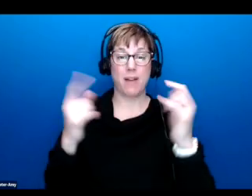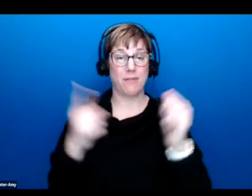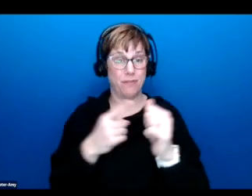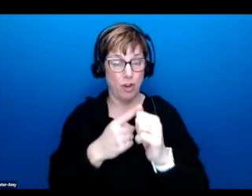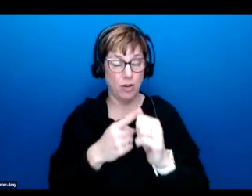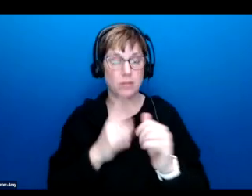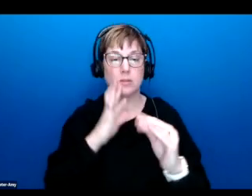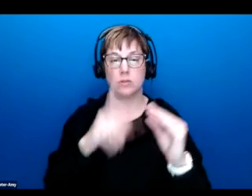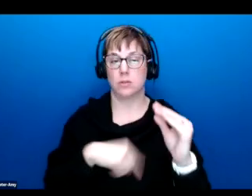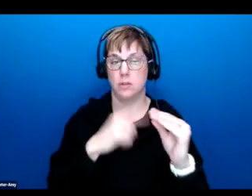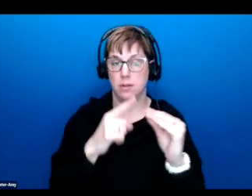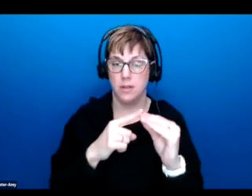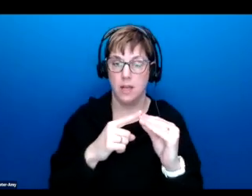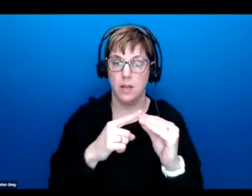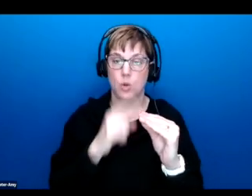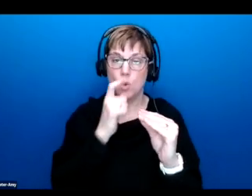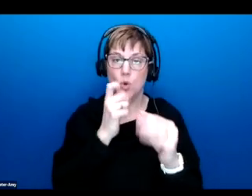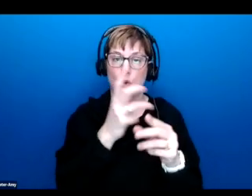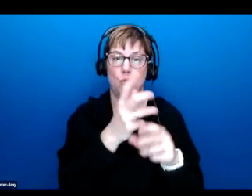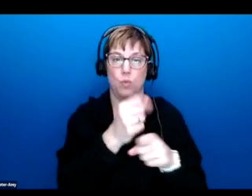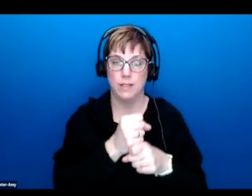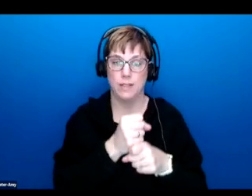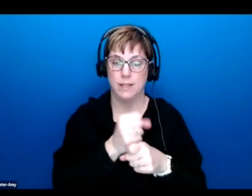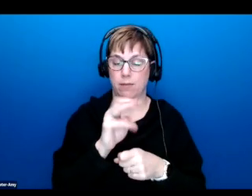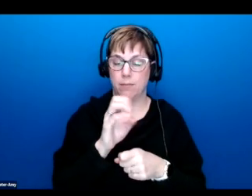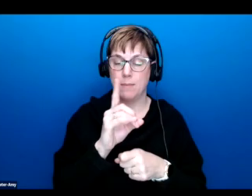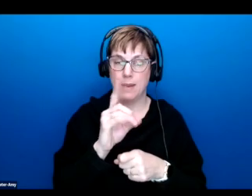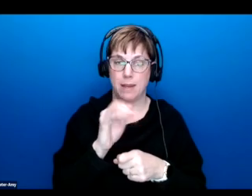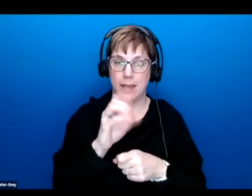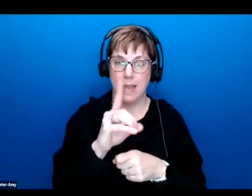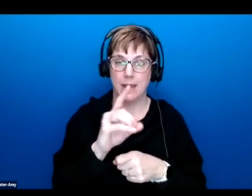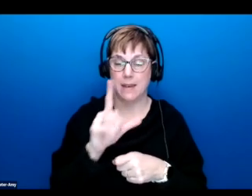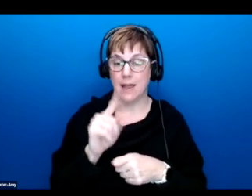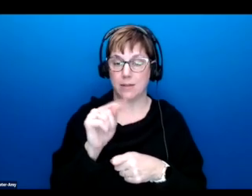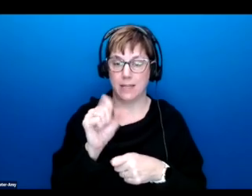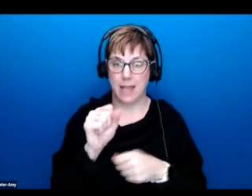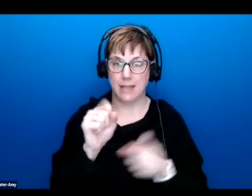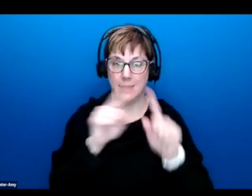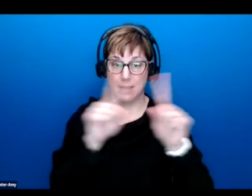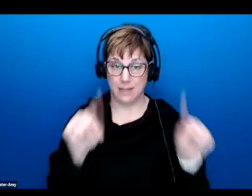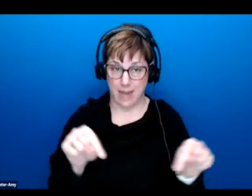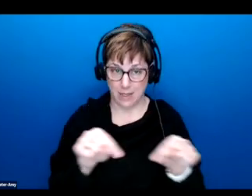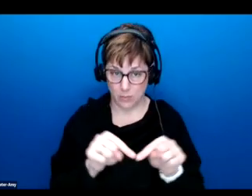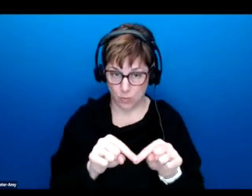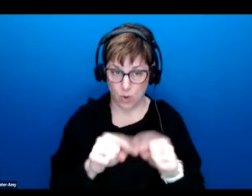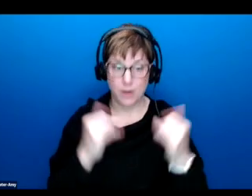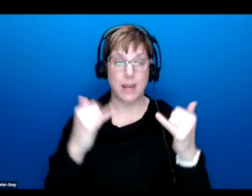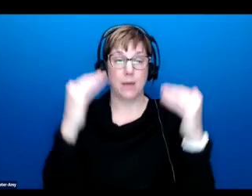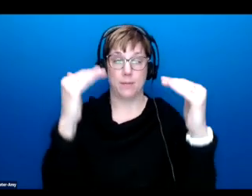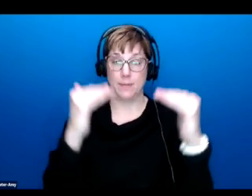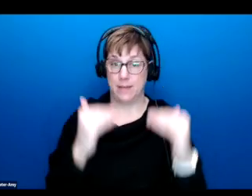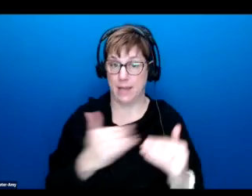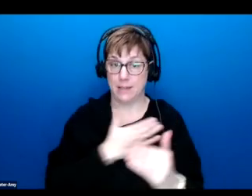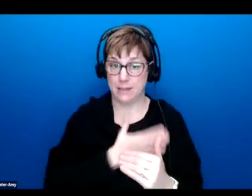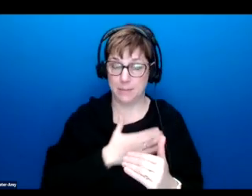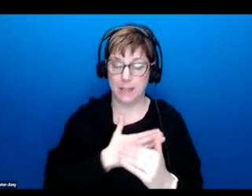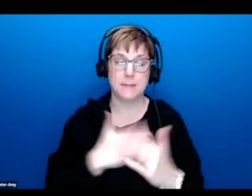about who receives Medicaid LTSS dashboard. Next slide, please. Thank you.